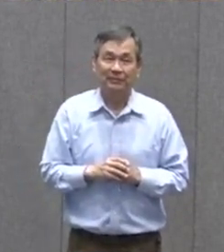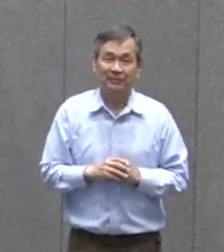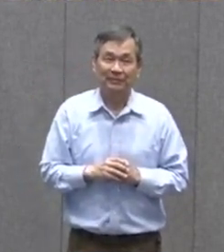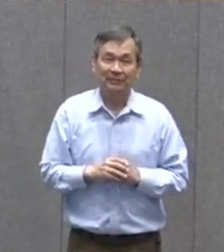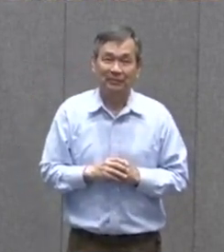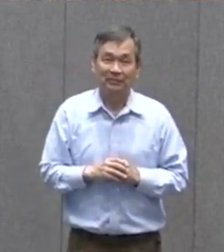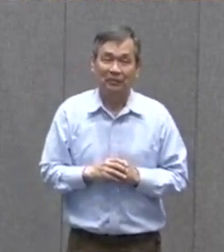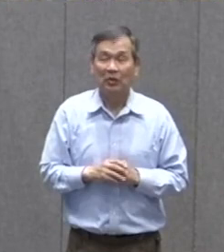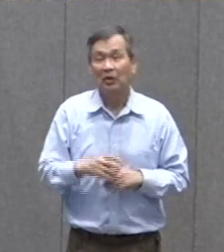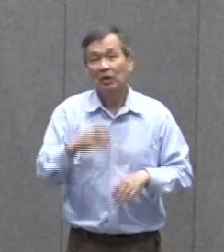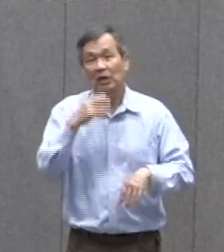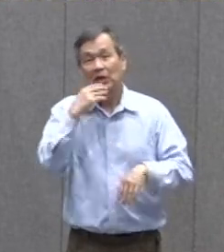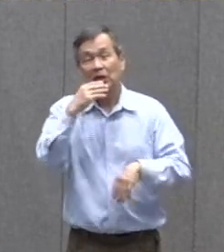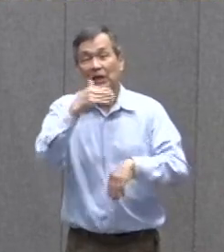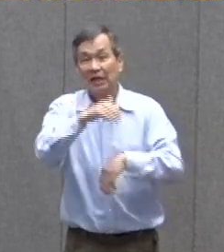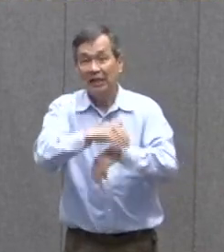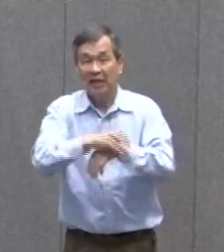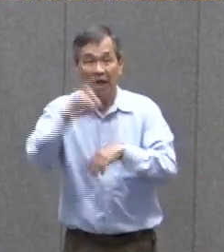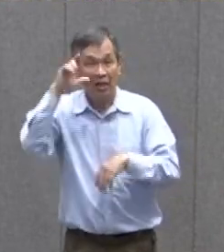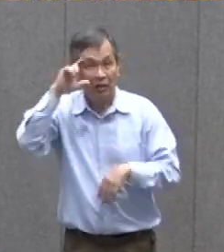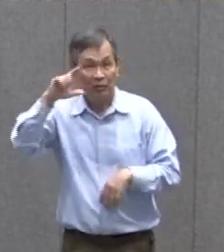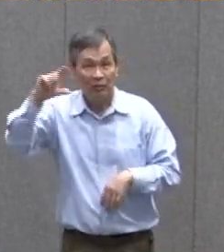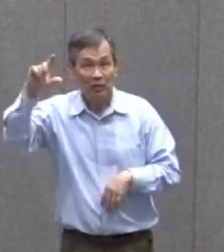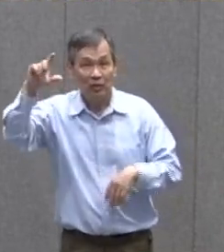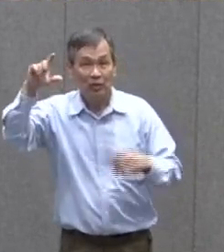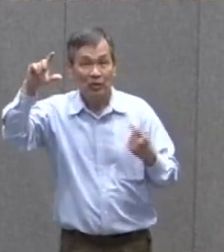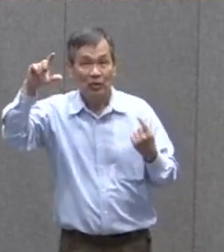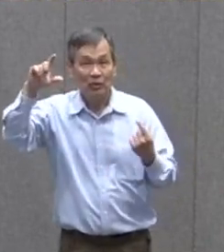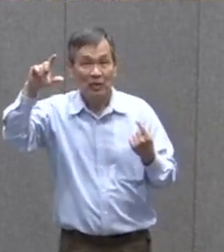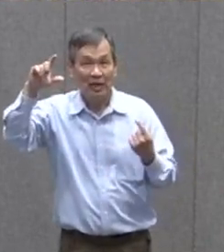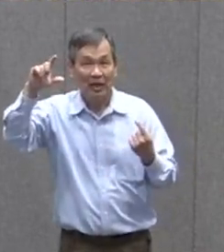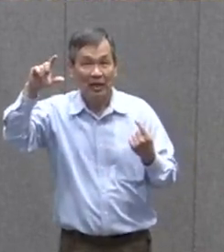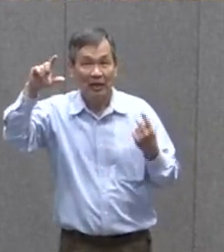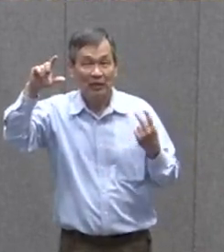"Goodnight Moon 1 2 3."